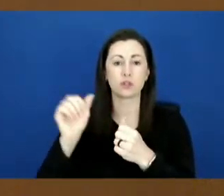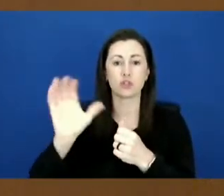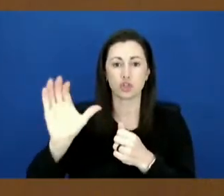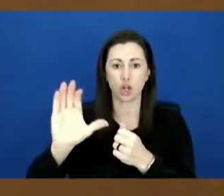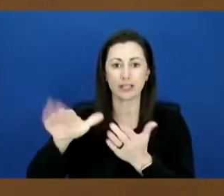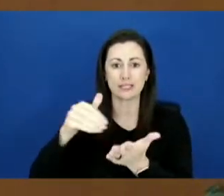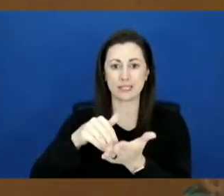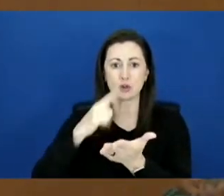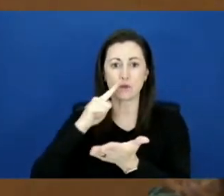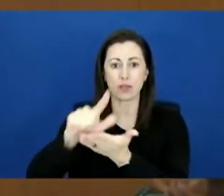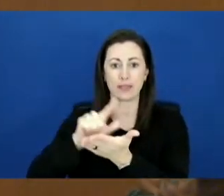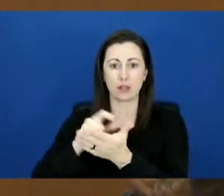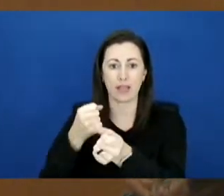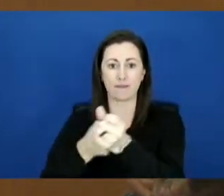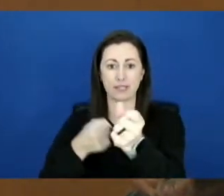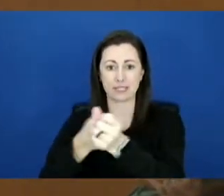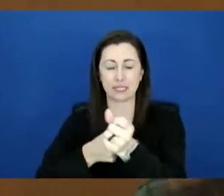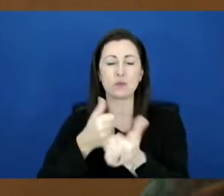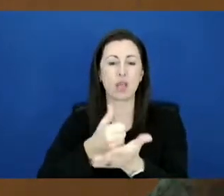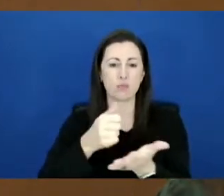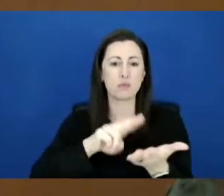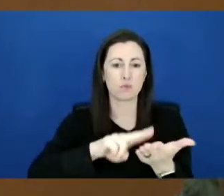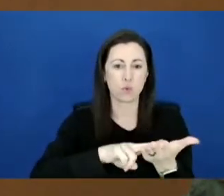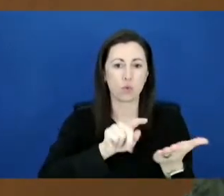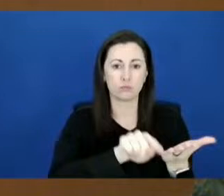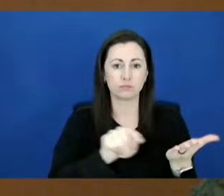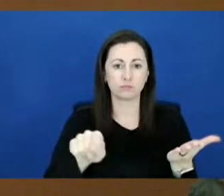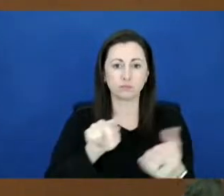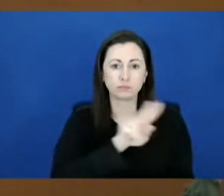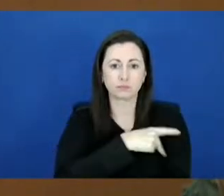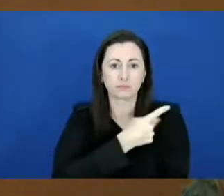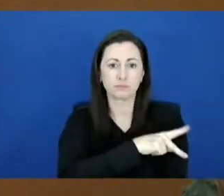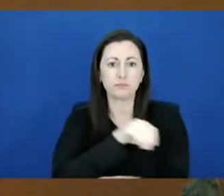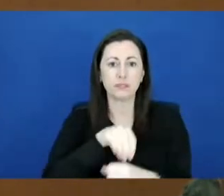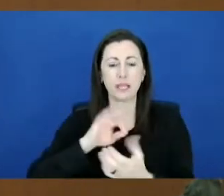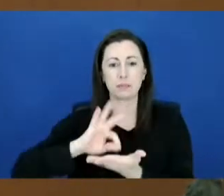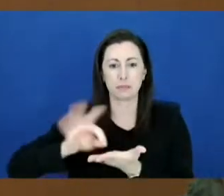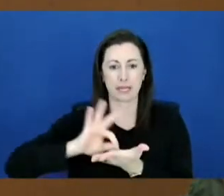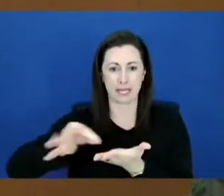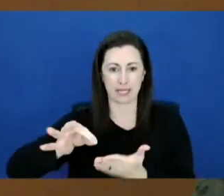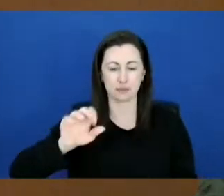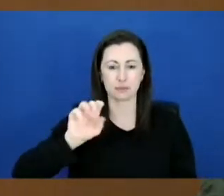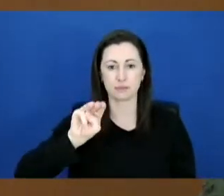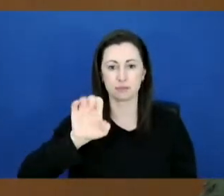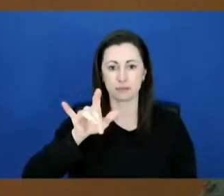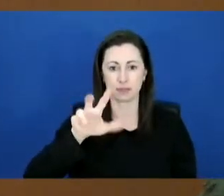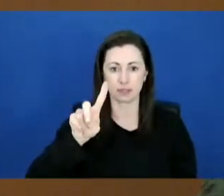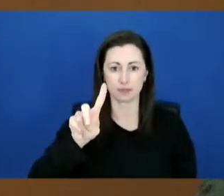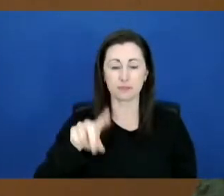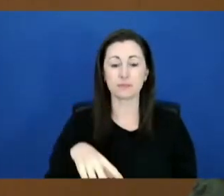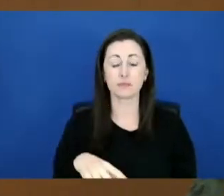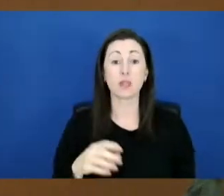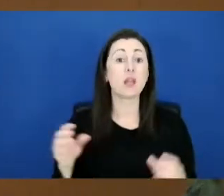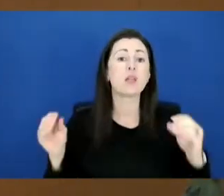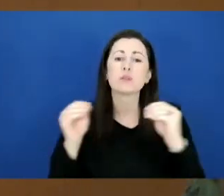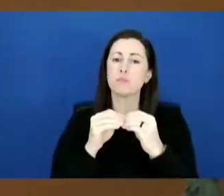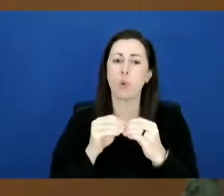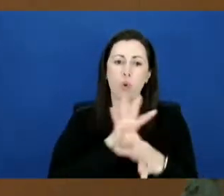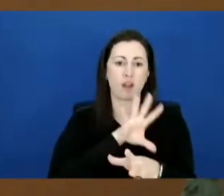COORDINATE WITH CCLA, SOCIAL